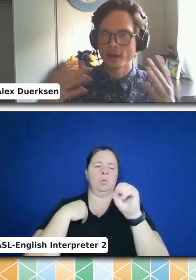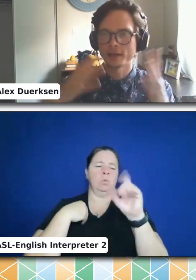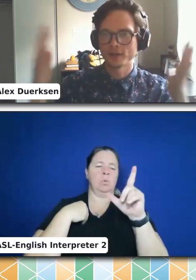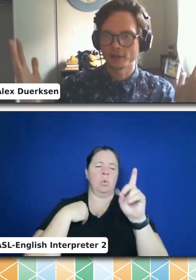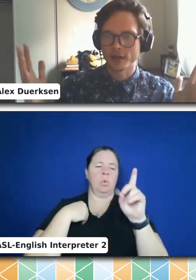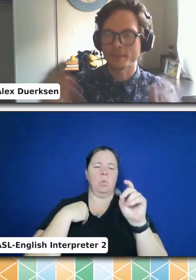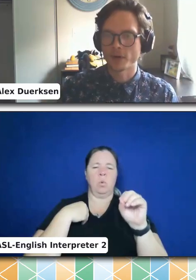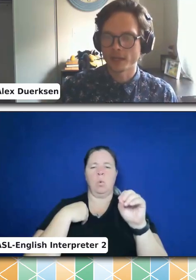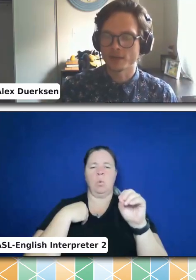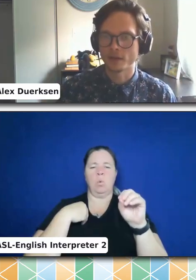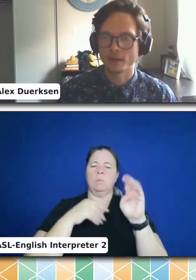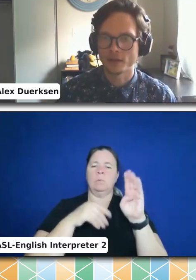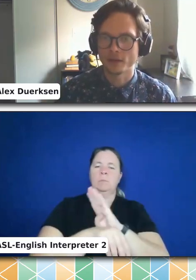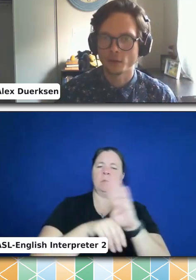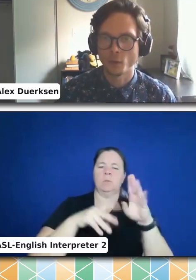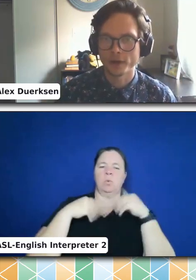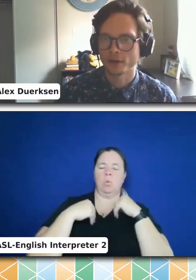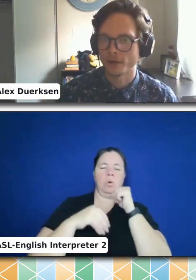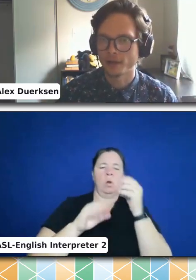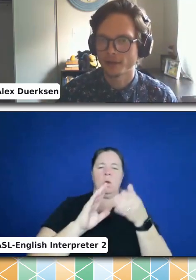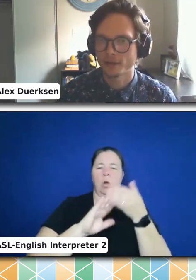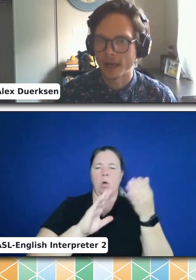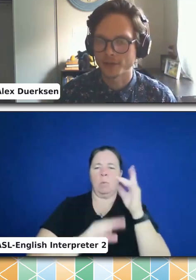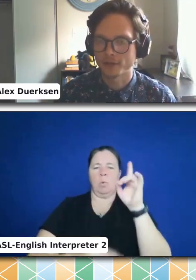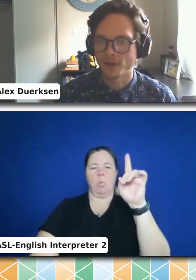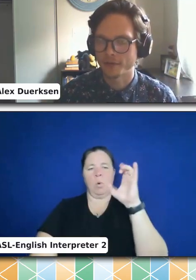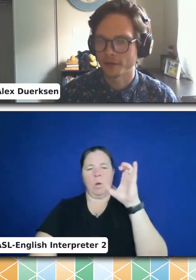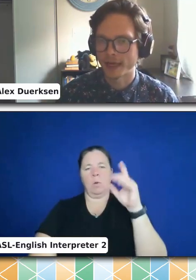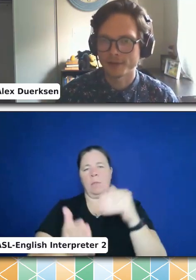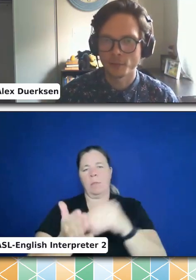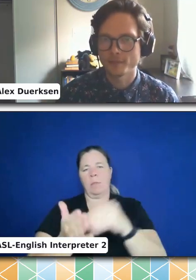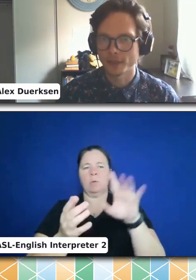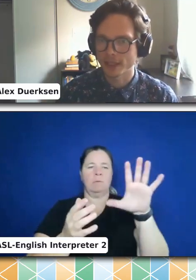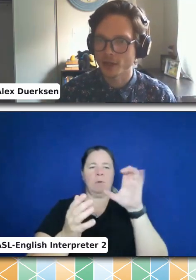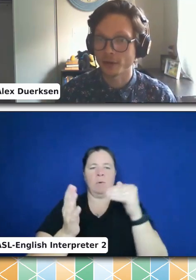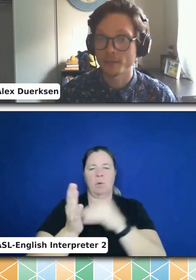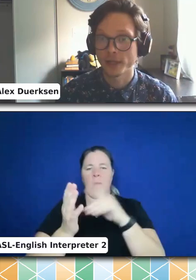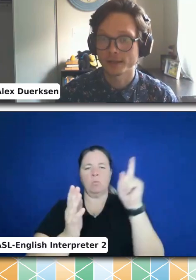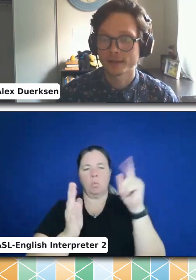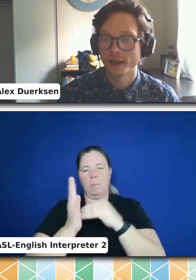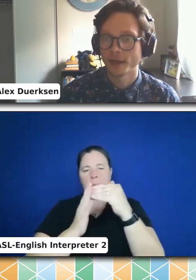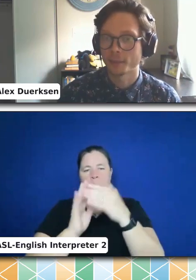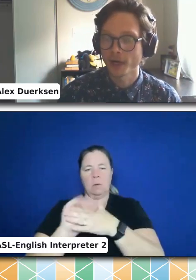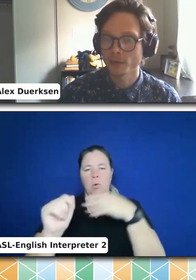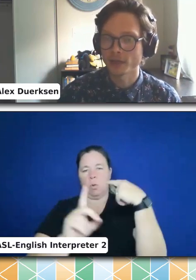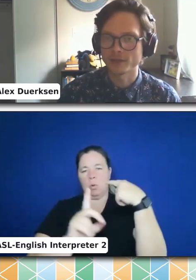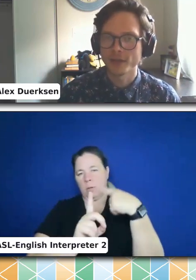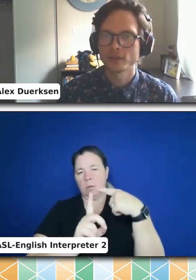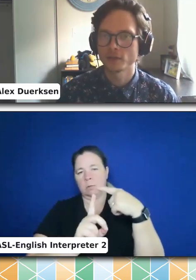Not necessarily operating in the 100, 500,000, 1 million dollar plus. Yes.